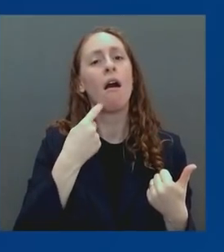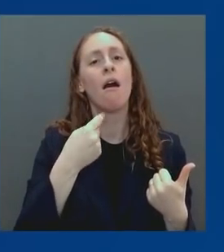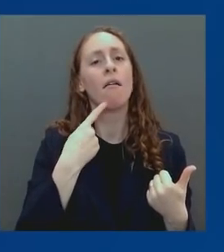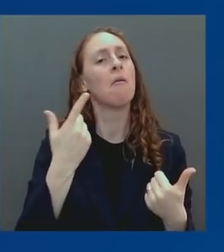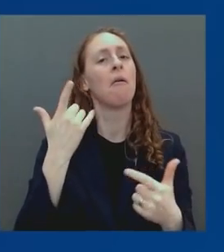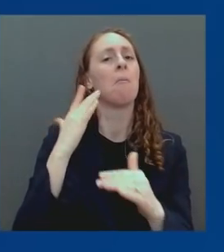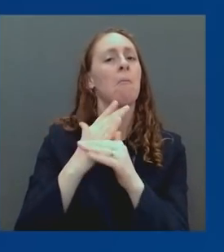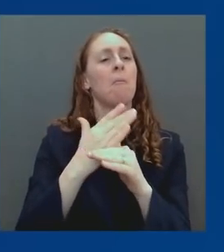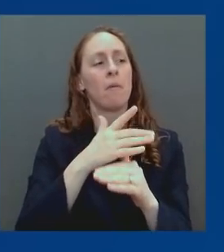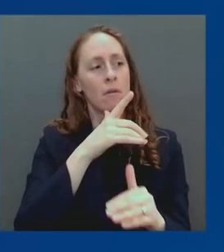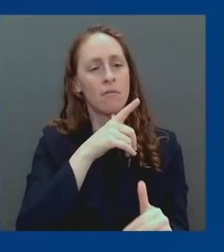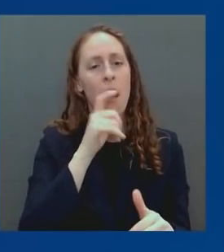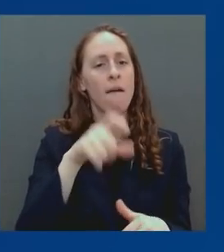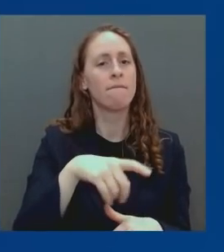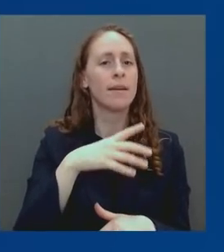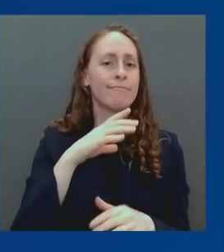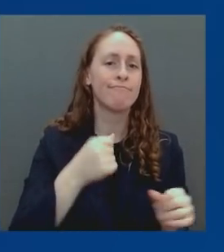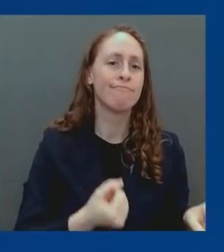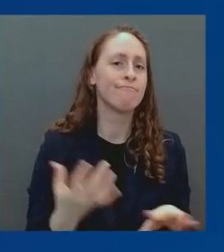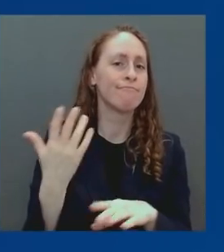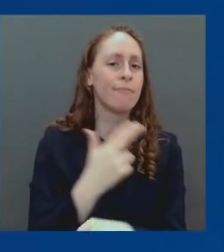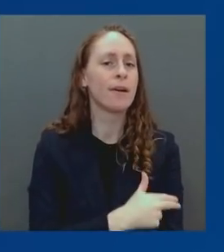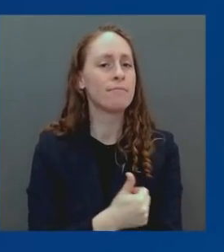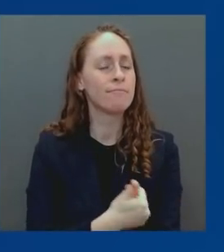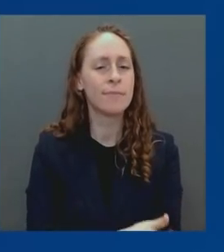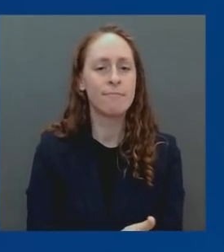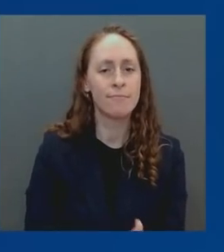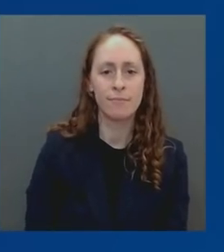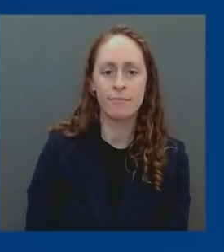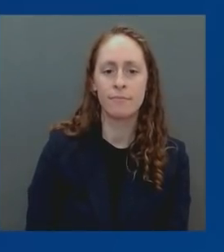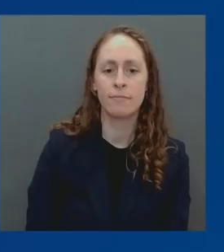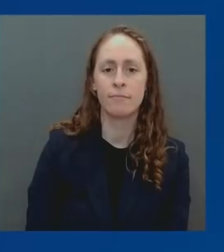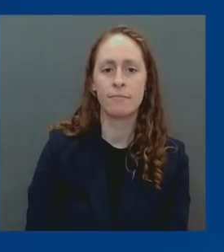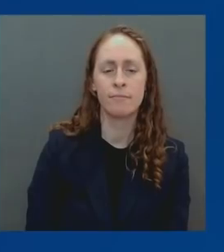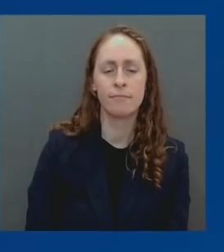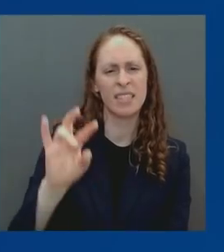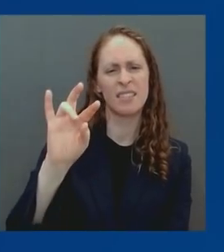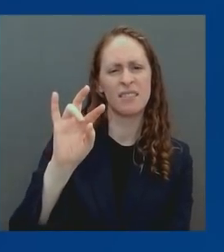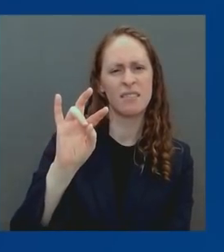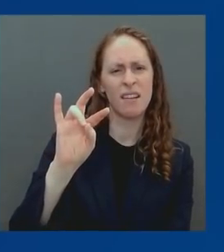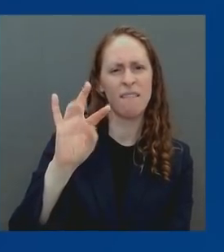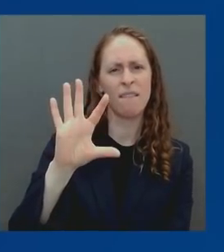including 75 percent -- three out of four -- of every adult. We had less than a percent